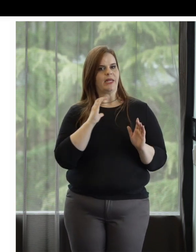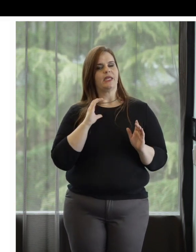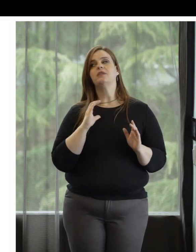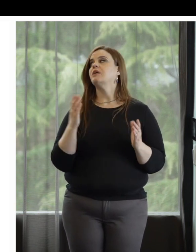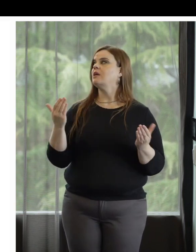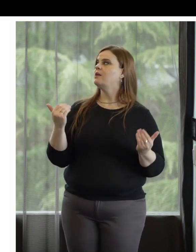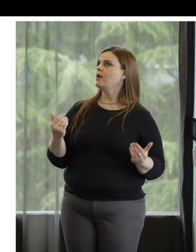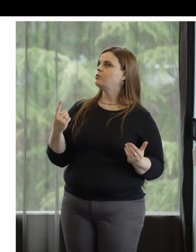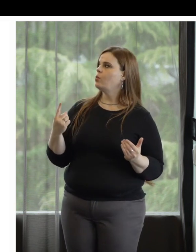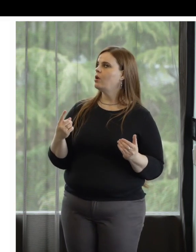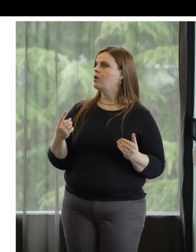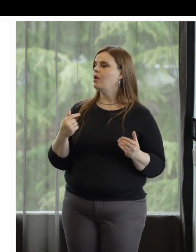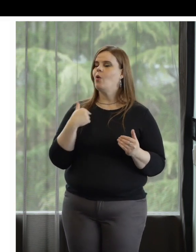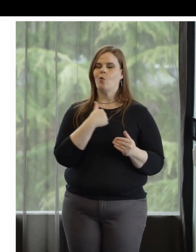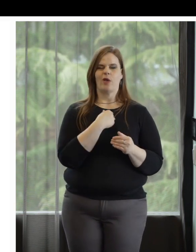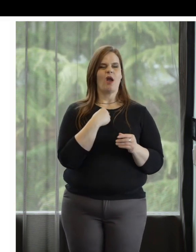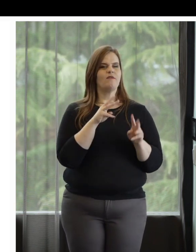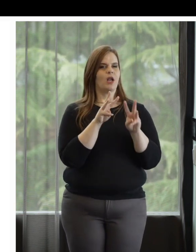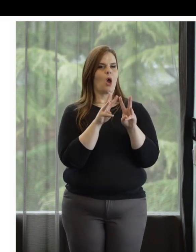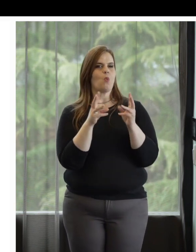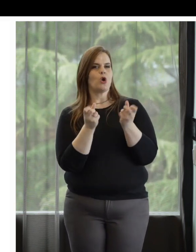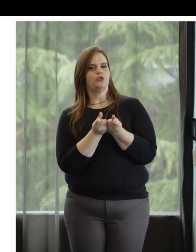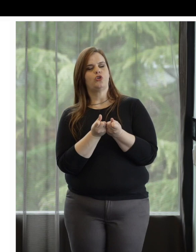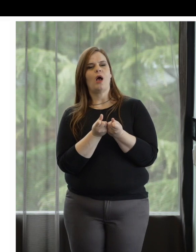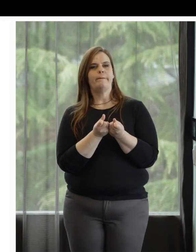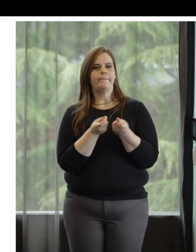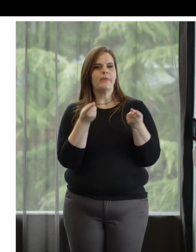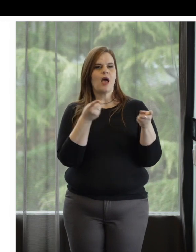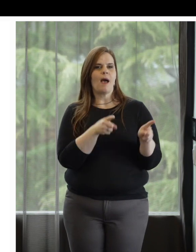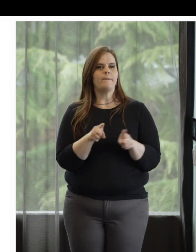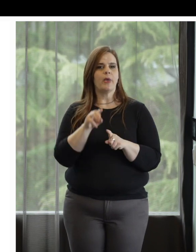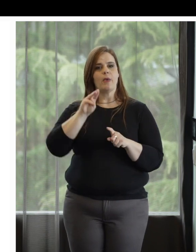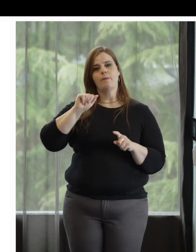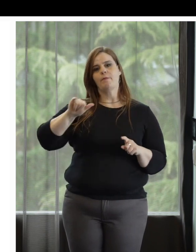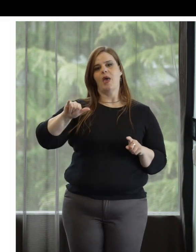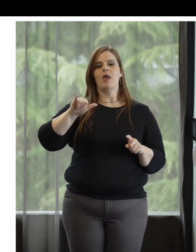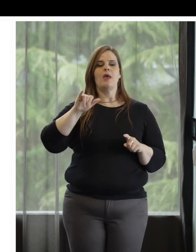We're having a workshop in May 18 where we are